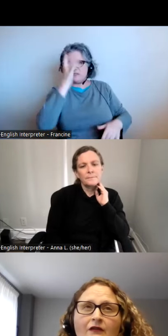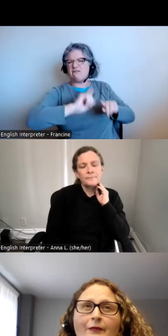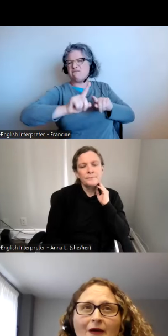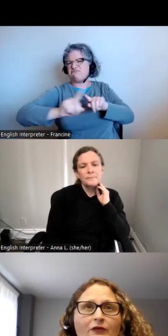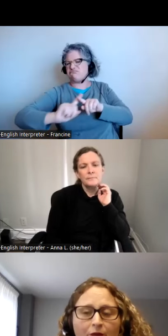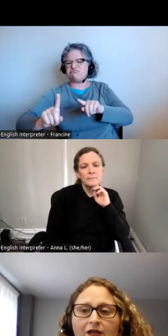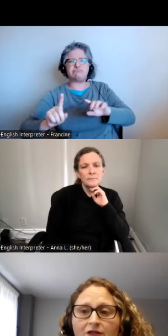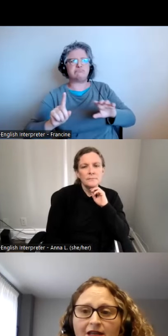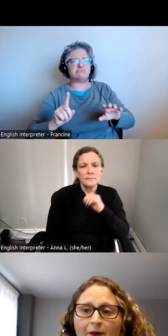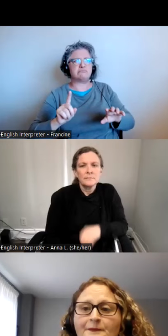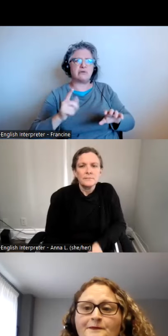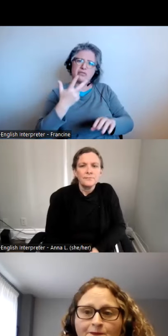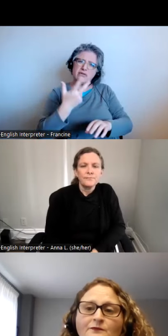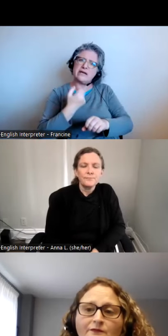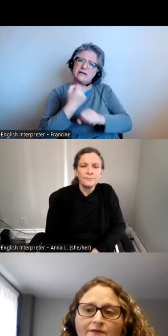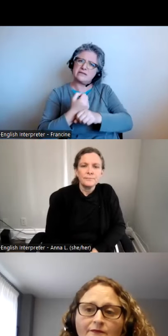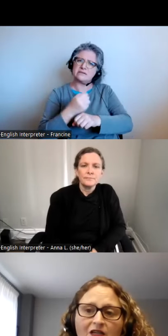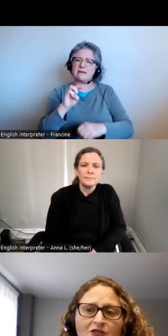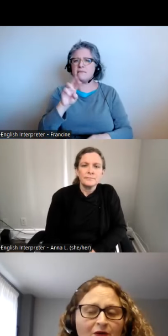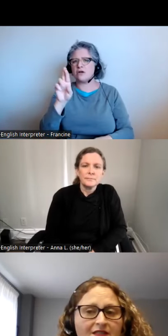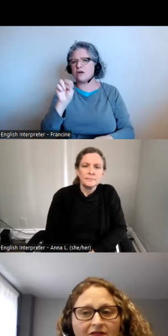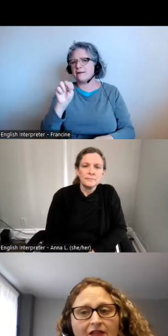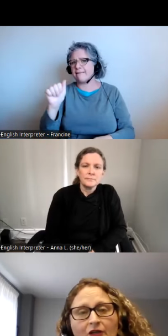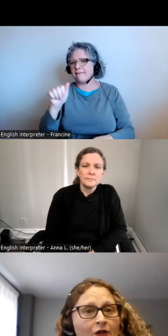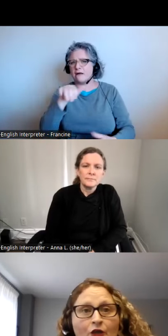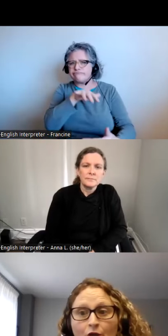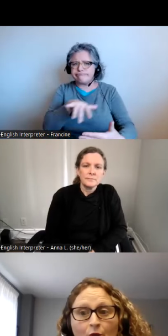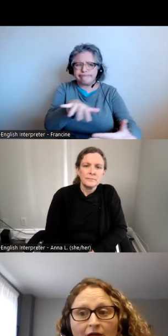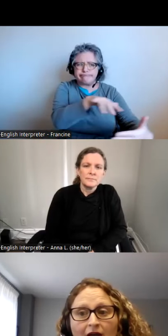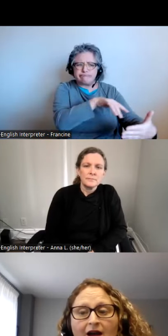12 years, and it's actually been used in studies in children with different diseases for about